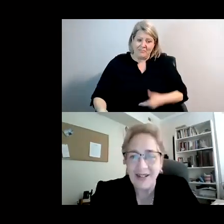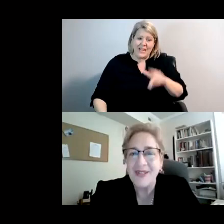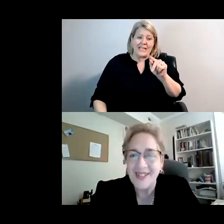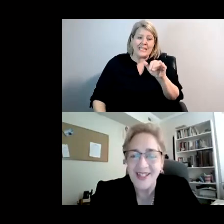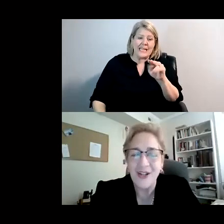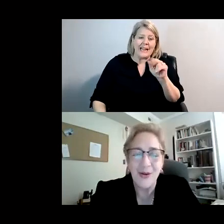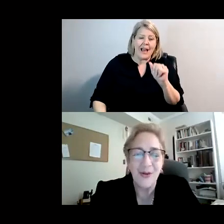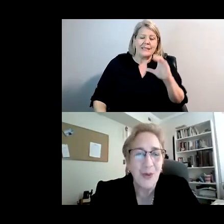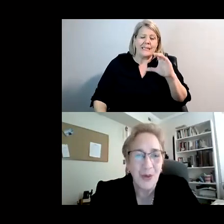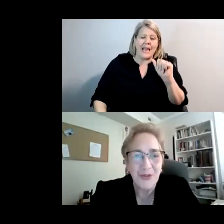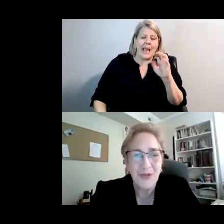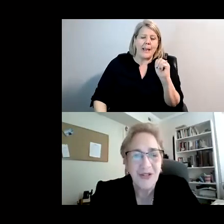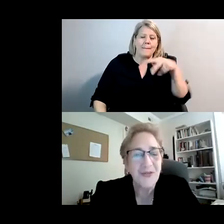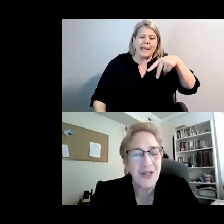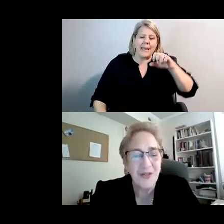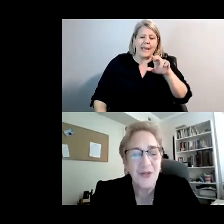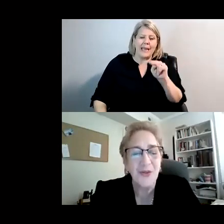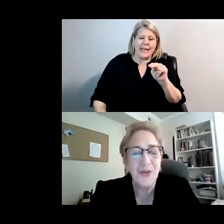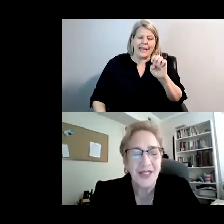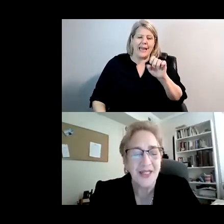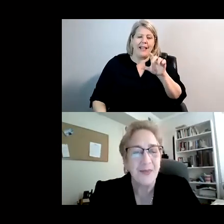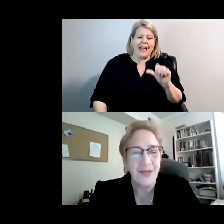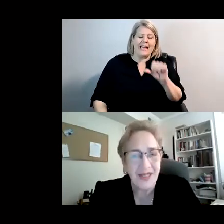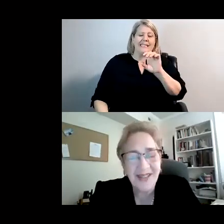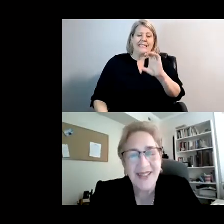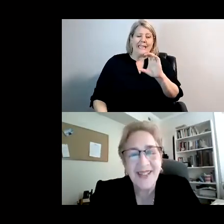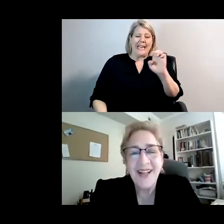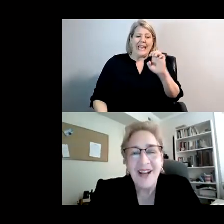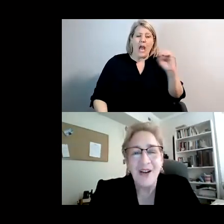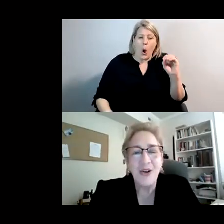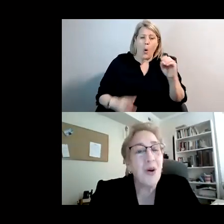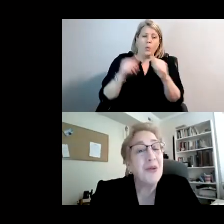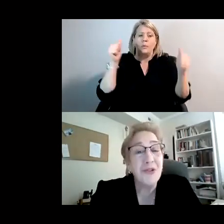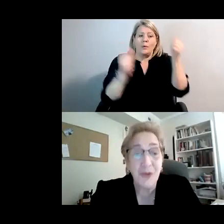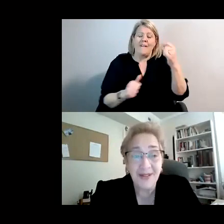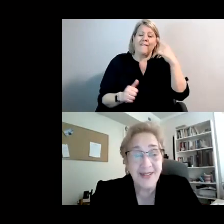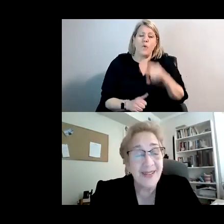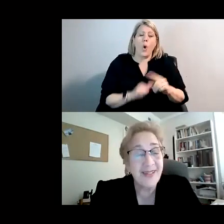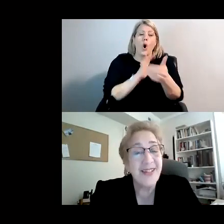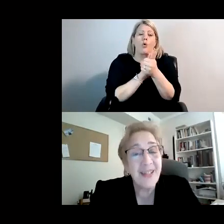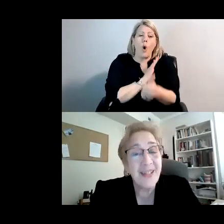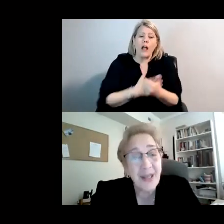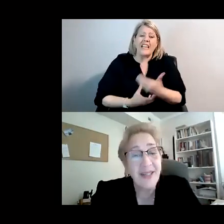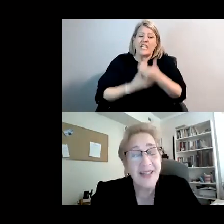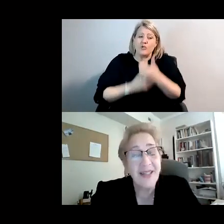I am CEO of Quality Trust For Individuals With Disabilities. Quality Trust is an independent